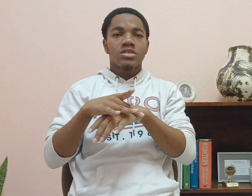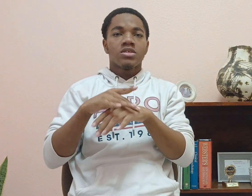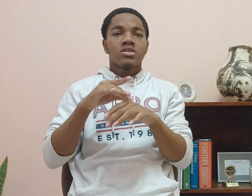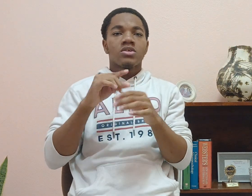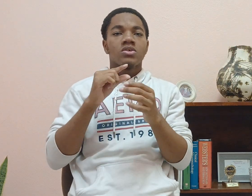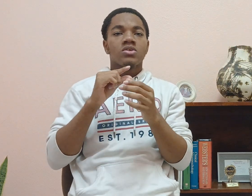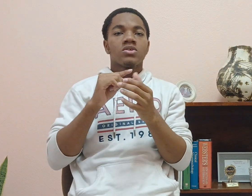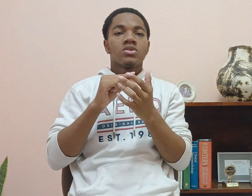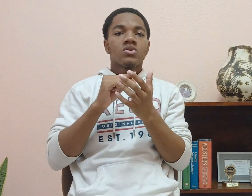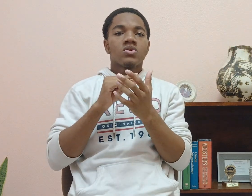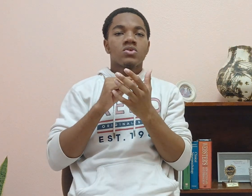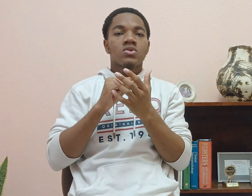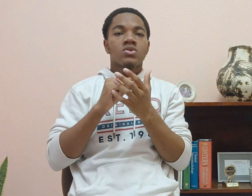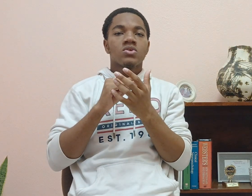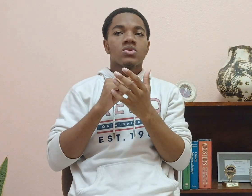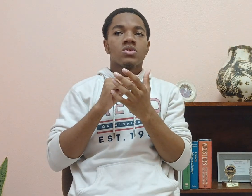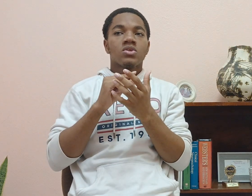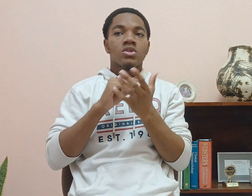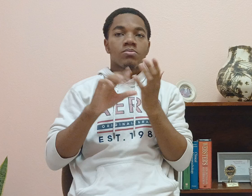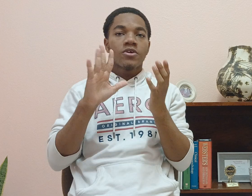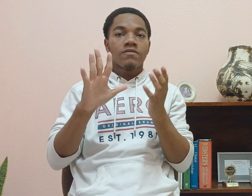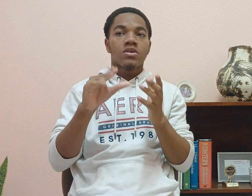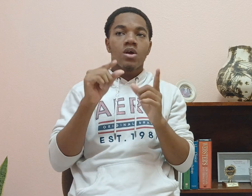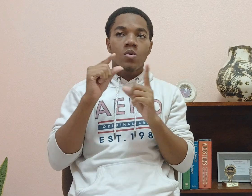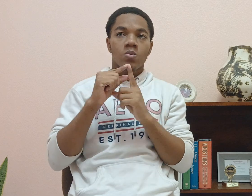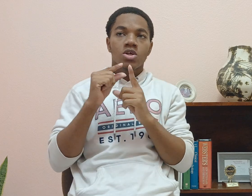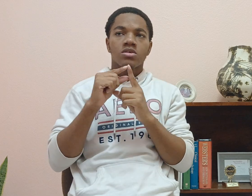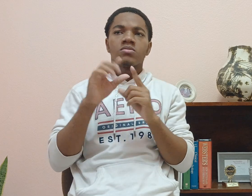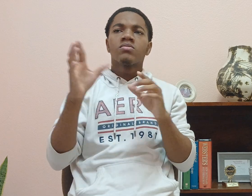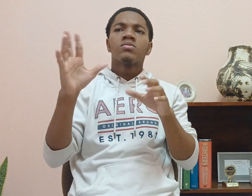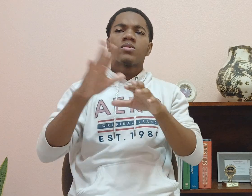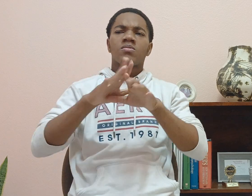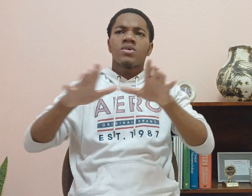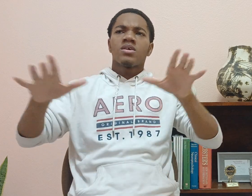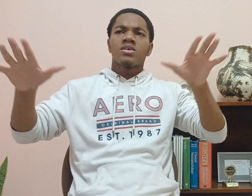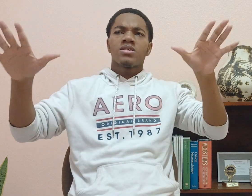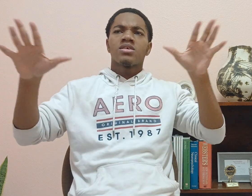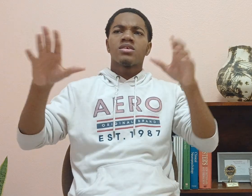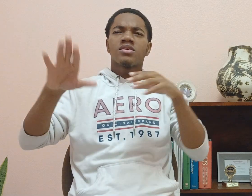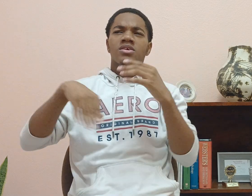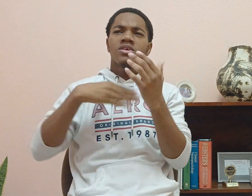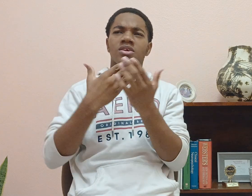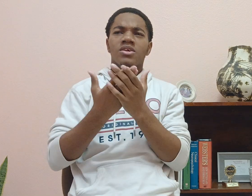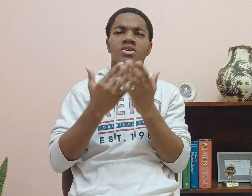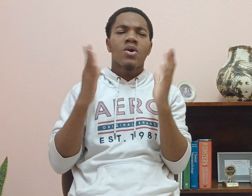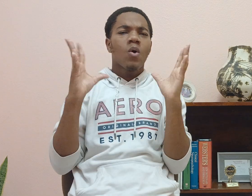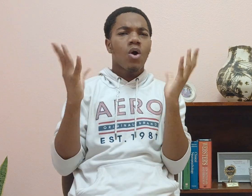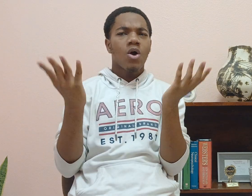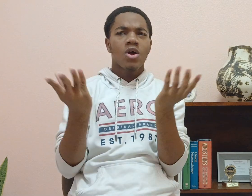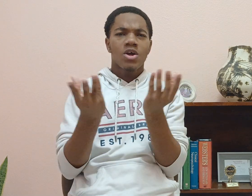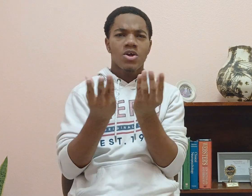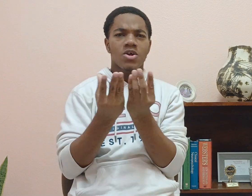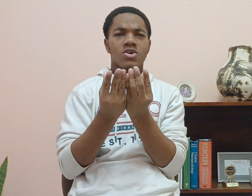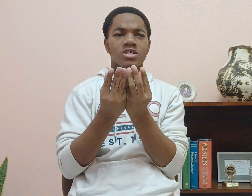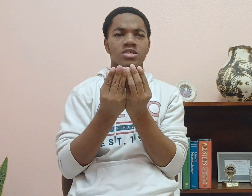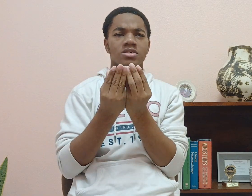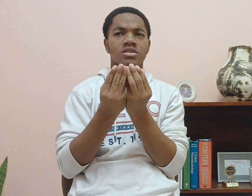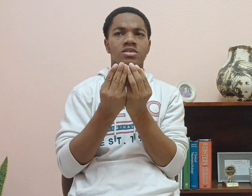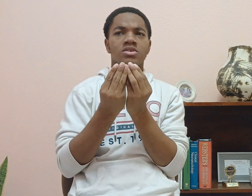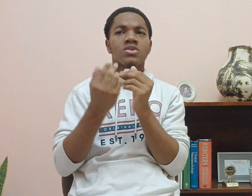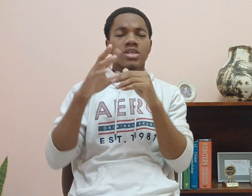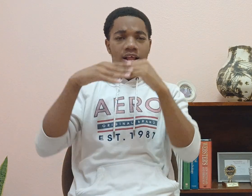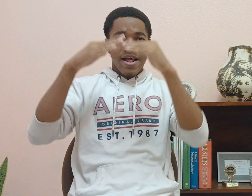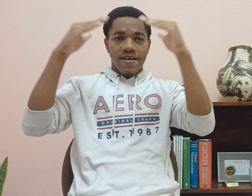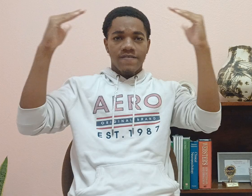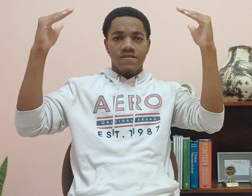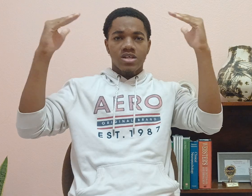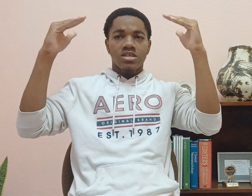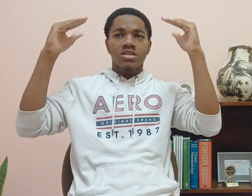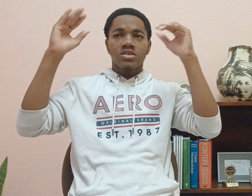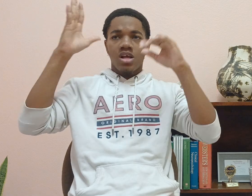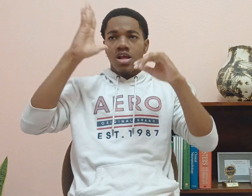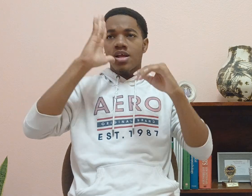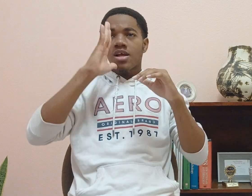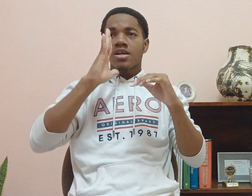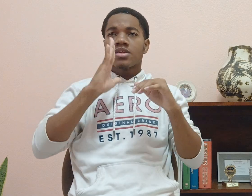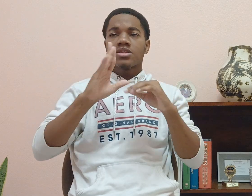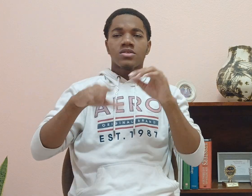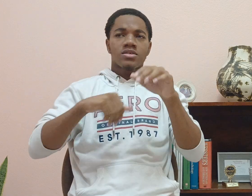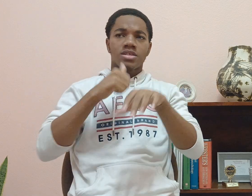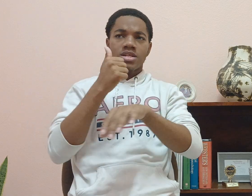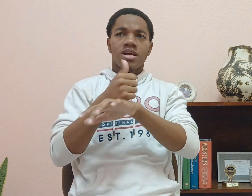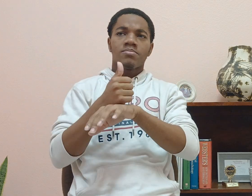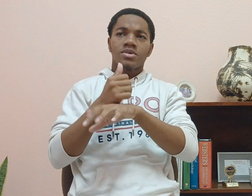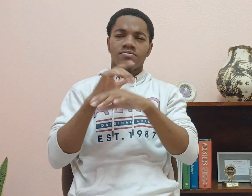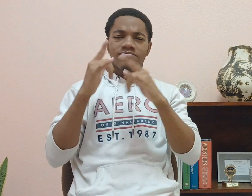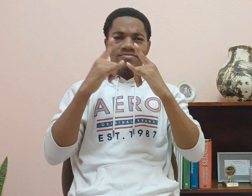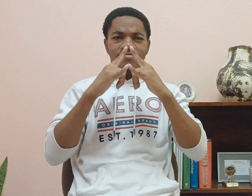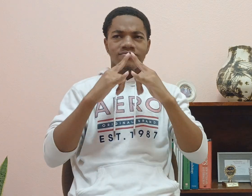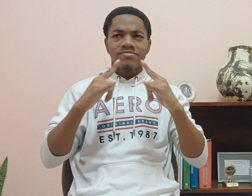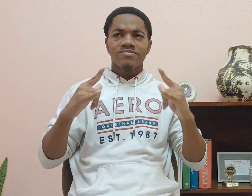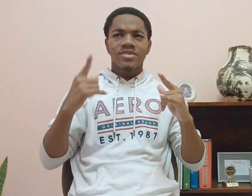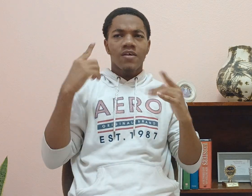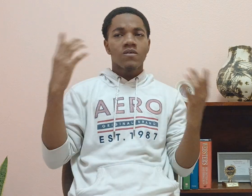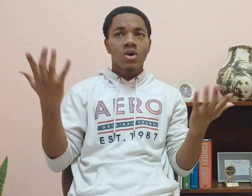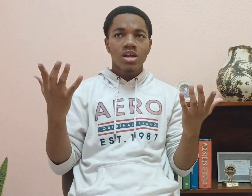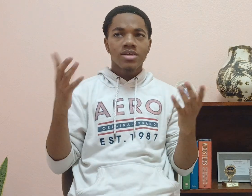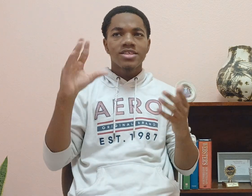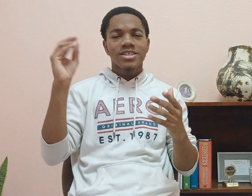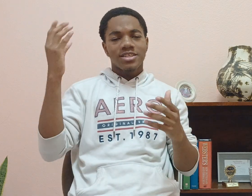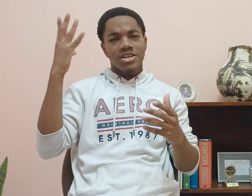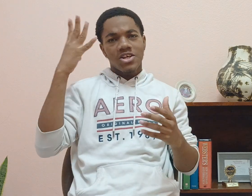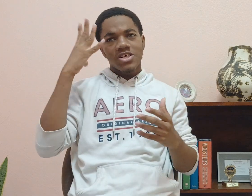their words to the ends of the world. In the heavens God has pitched a tent for the sun.